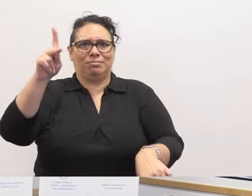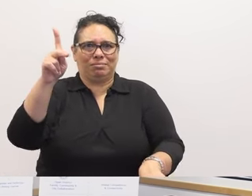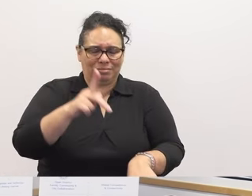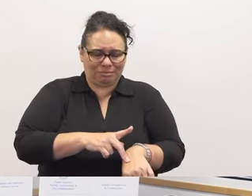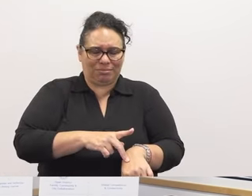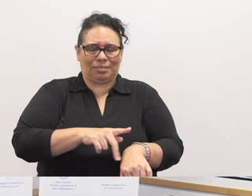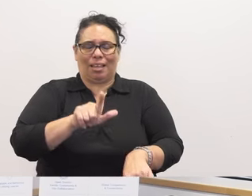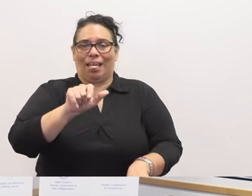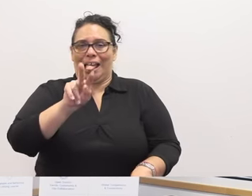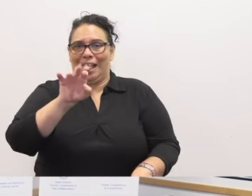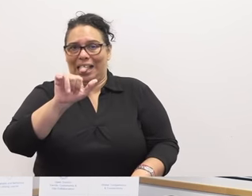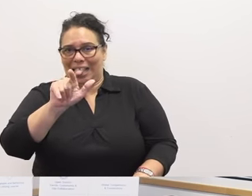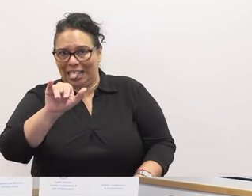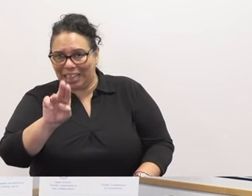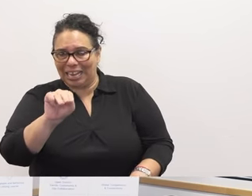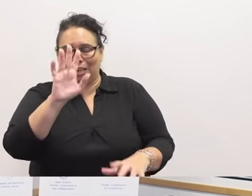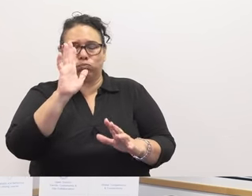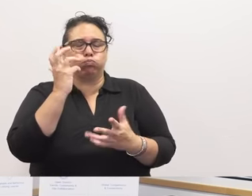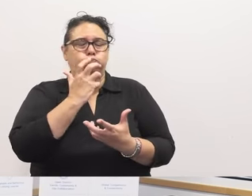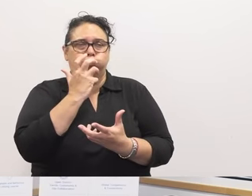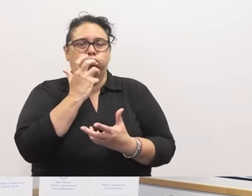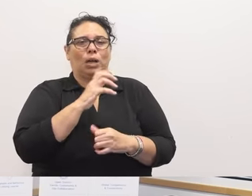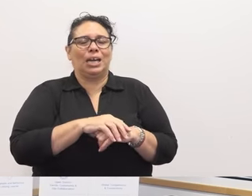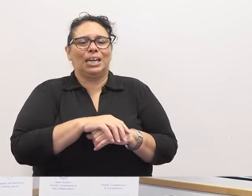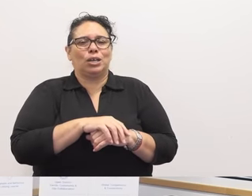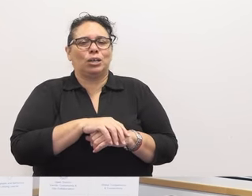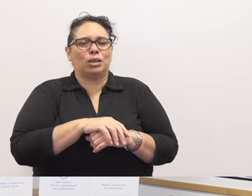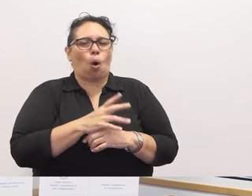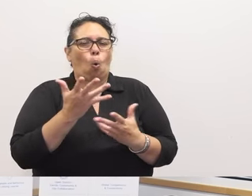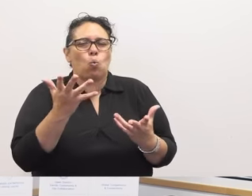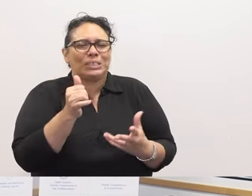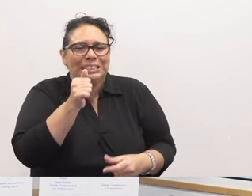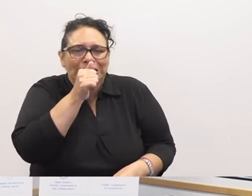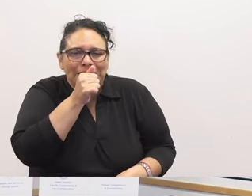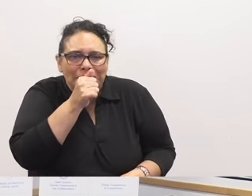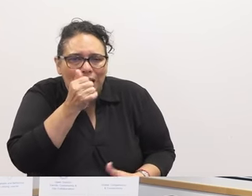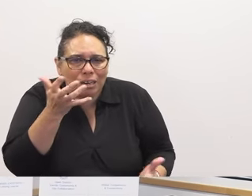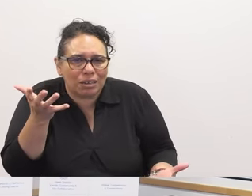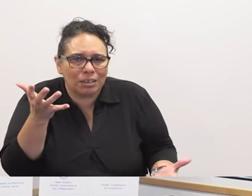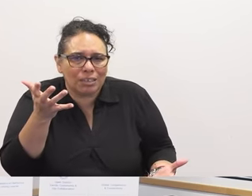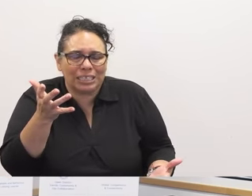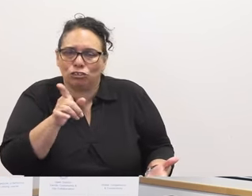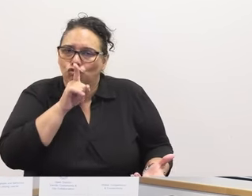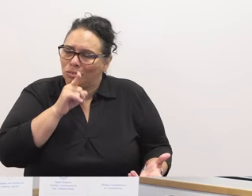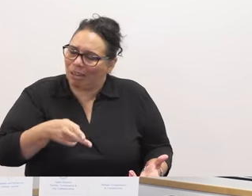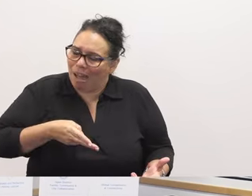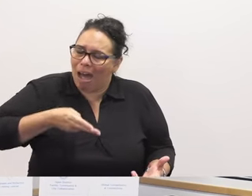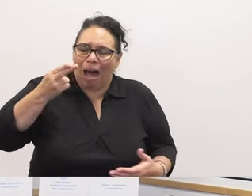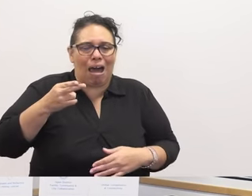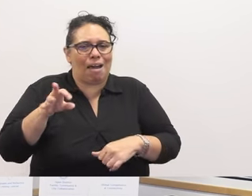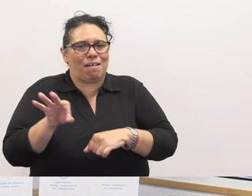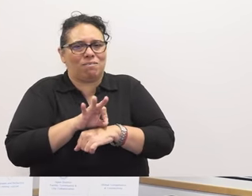So they're, you know, you asked what's the secret sauce? Part of it is just a really high functioning school working together.